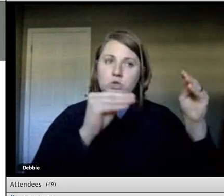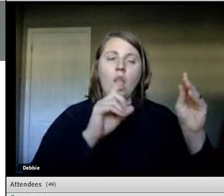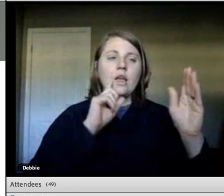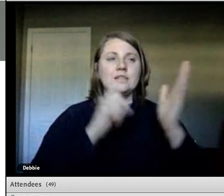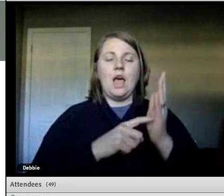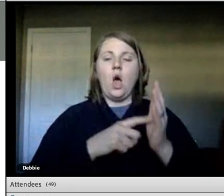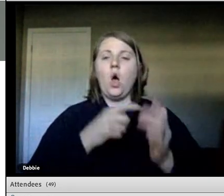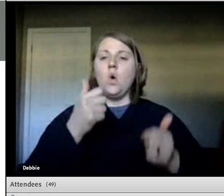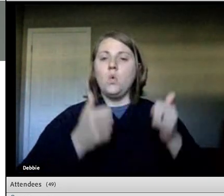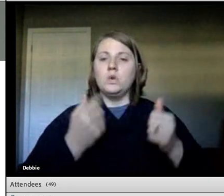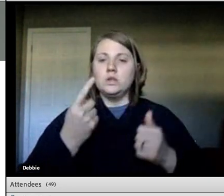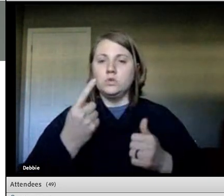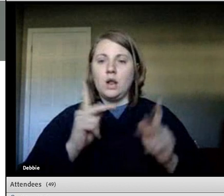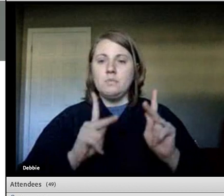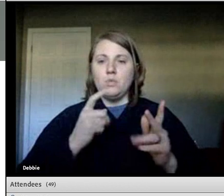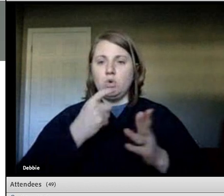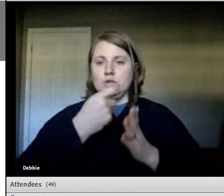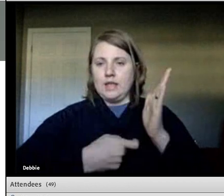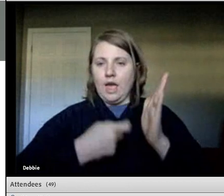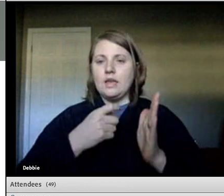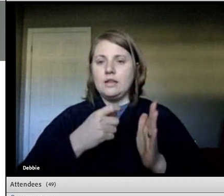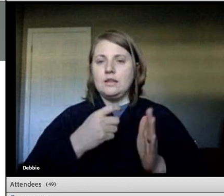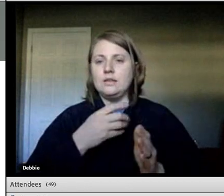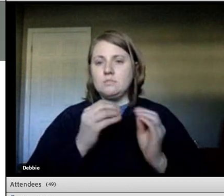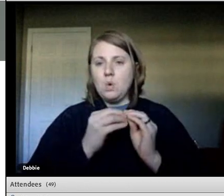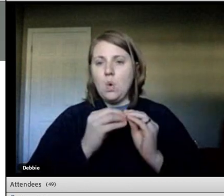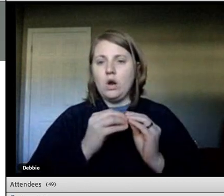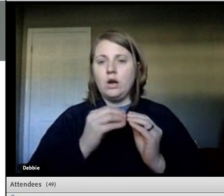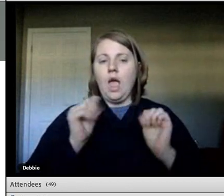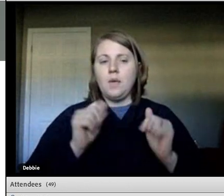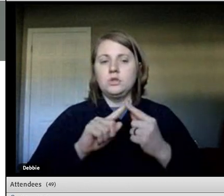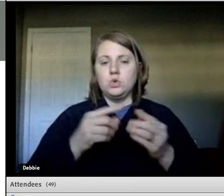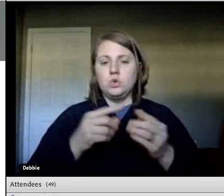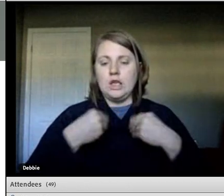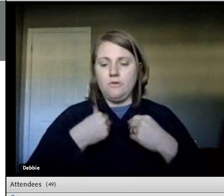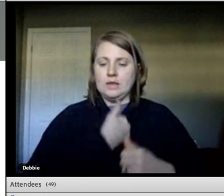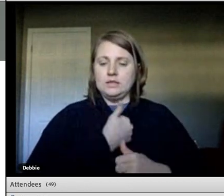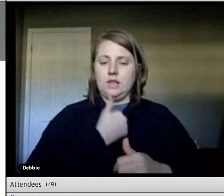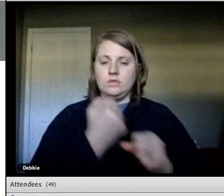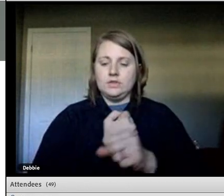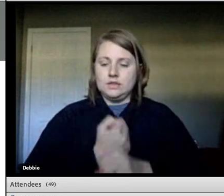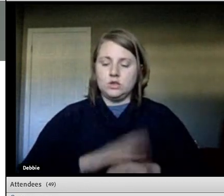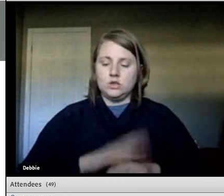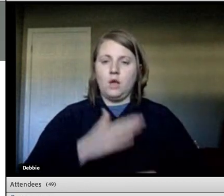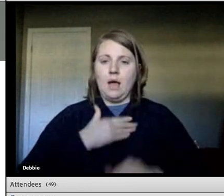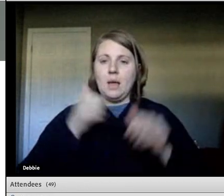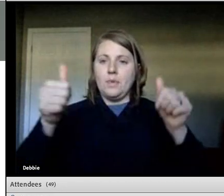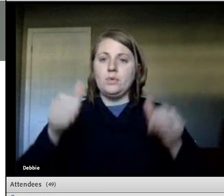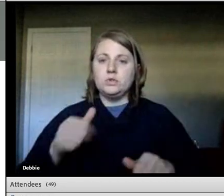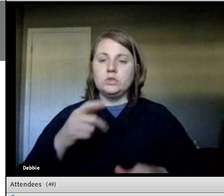so I'm able to kind of get myself some statistics on my posters. Clarissa is saying they use it on presentations